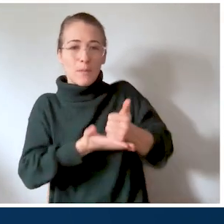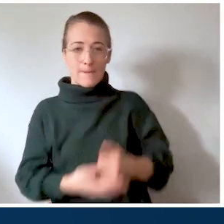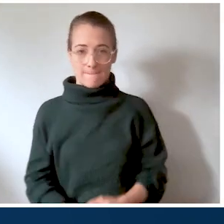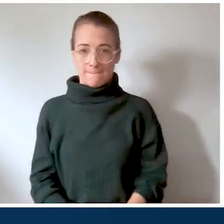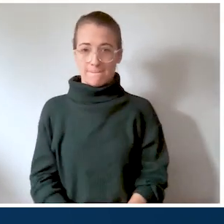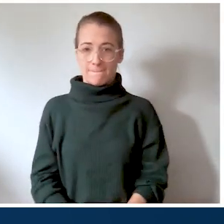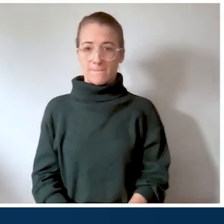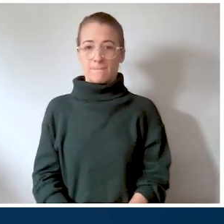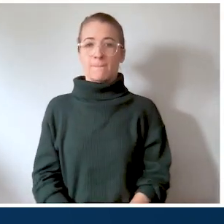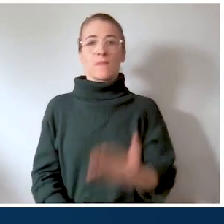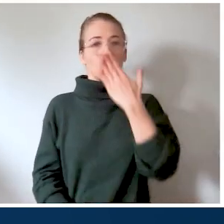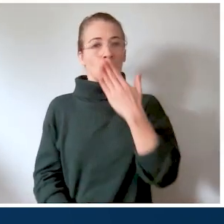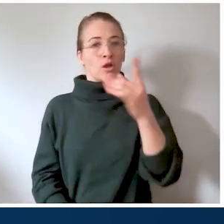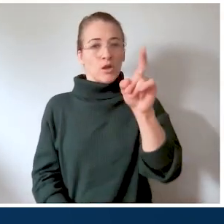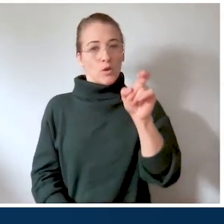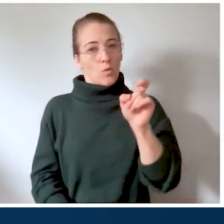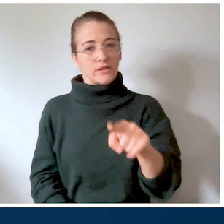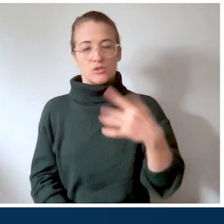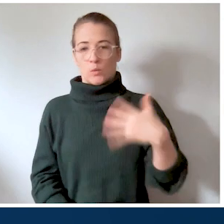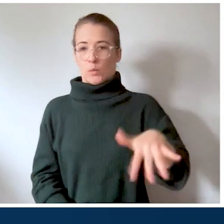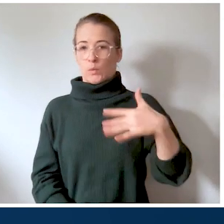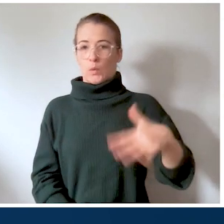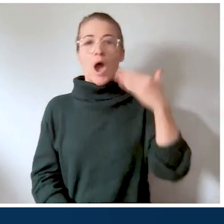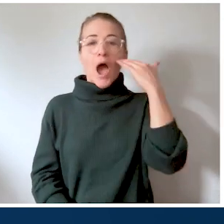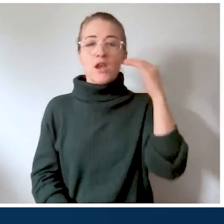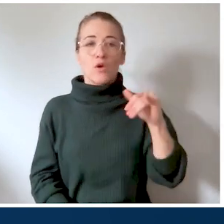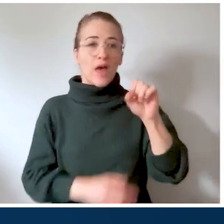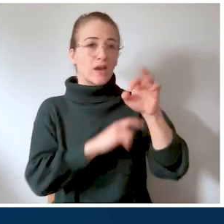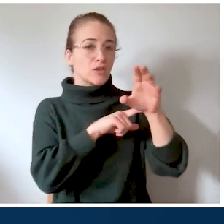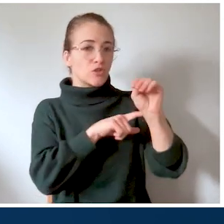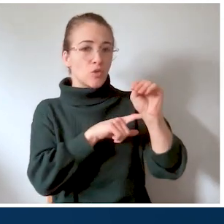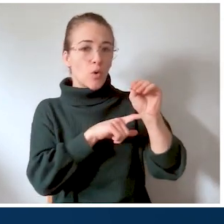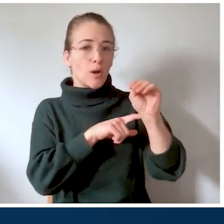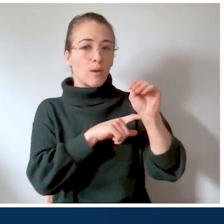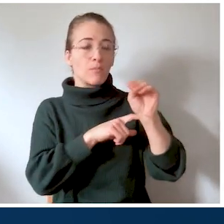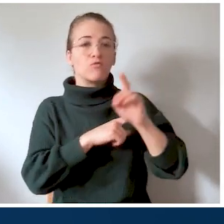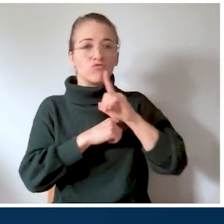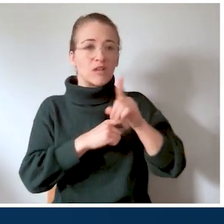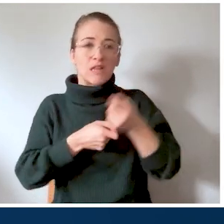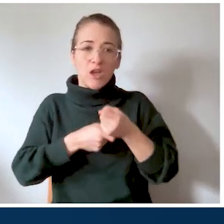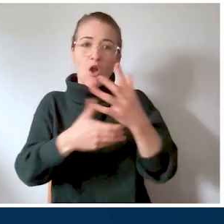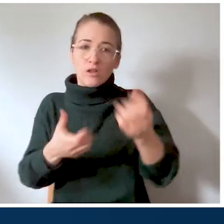Yeah, those are great questions, Katrin, and I know that that storm was not only so deadly